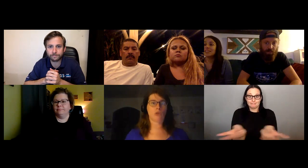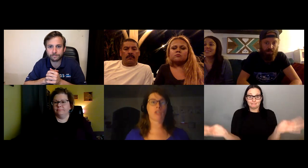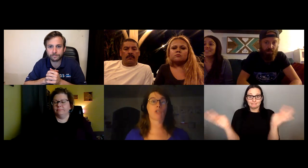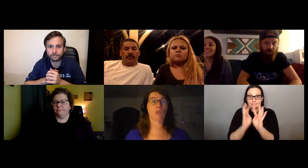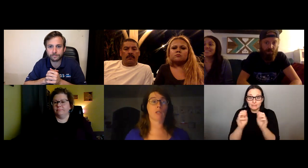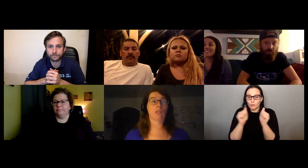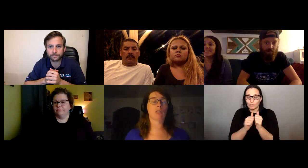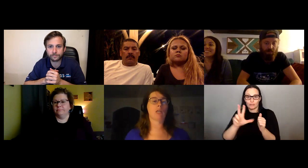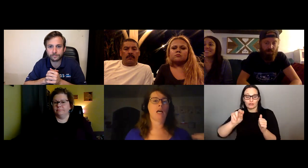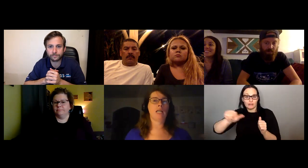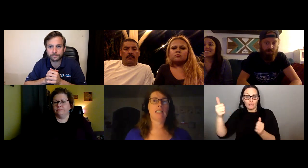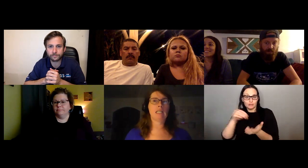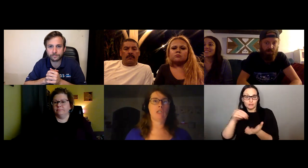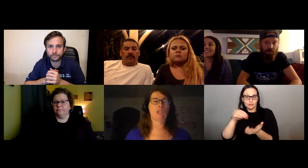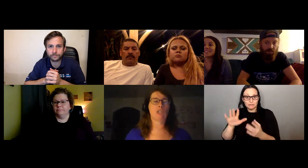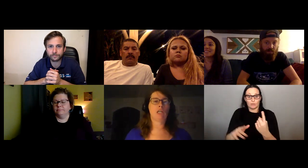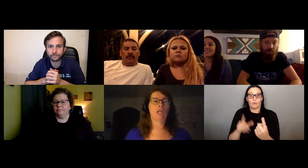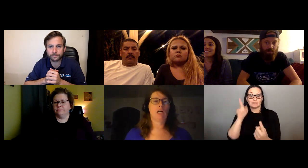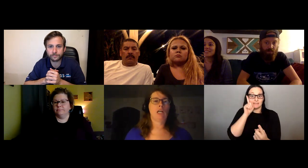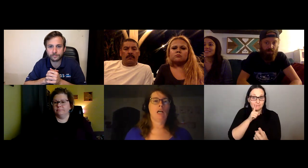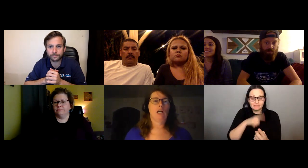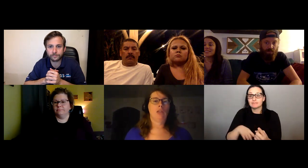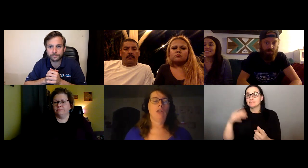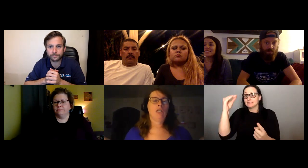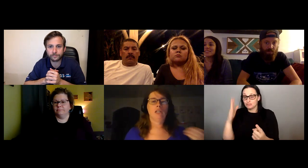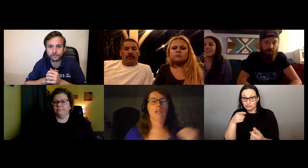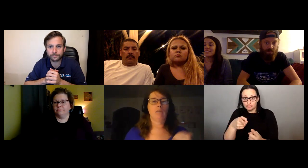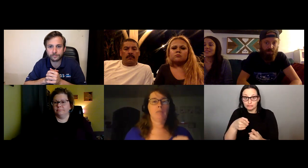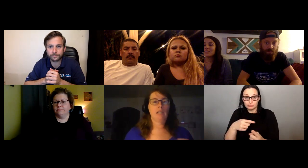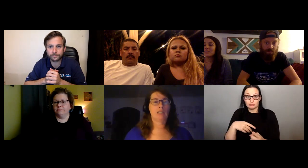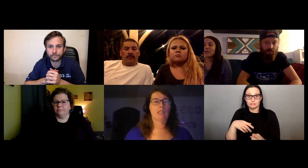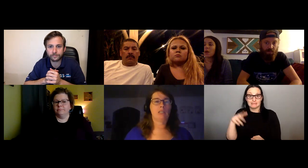students and a teacher they're hearing that